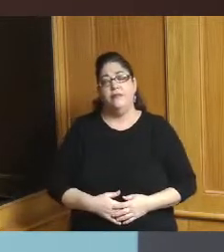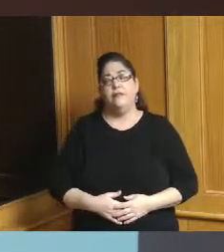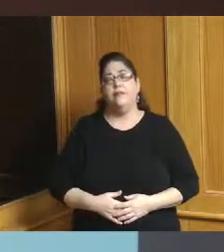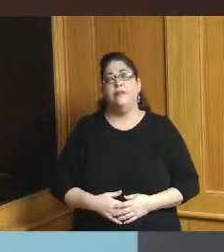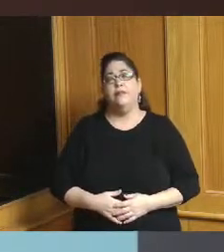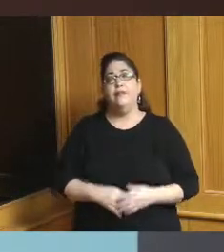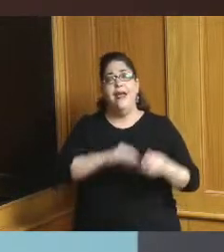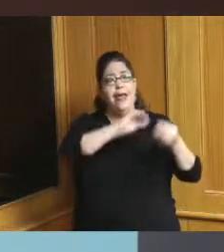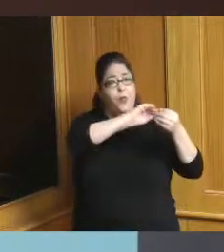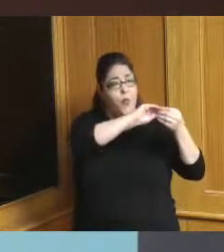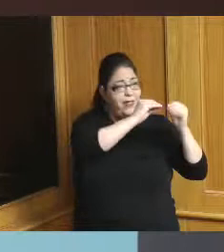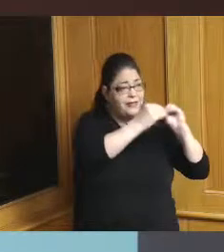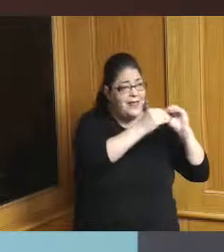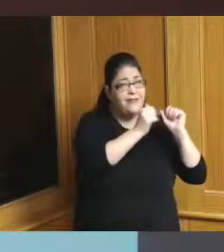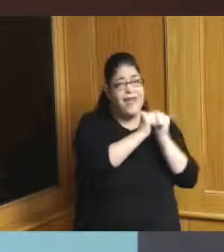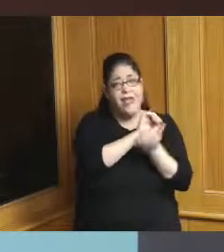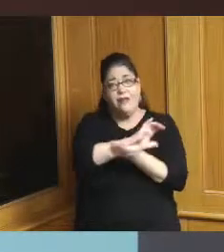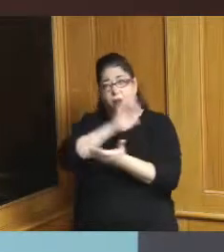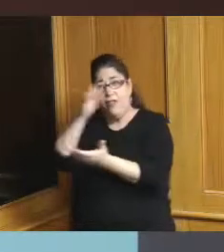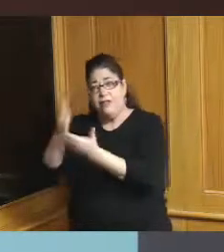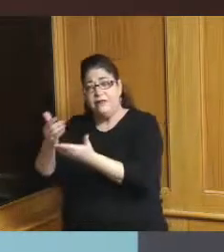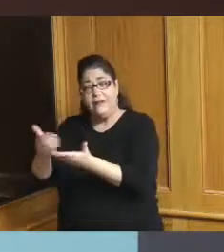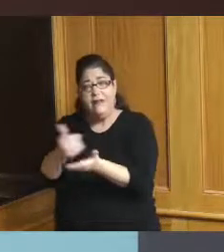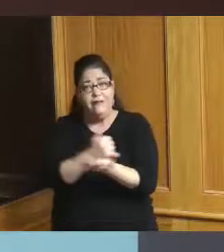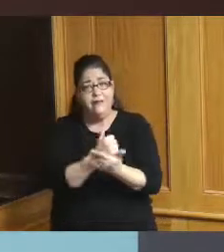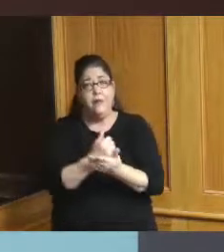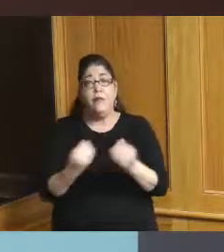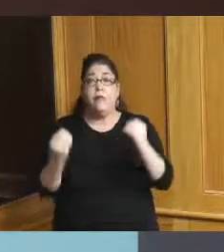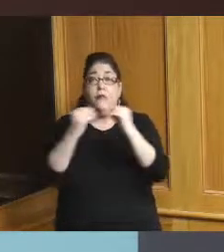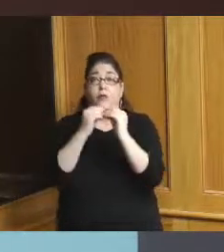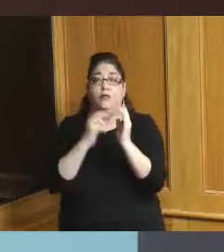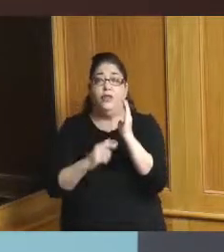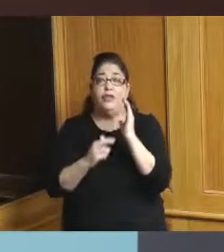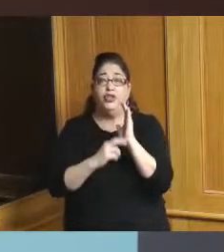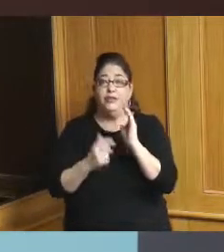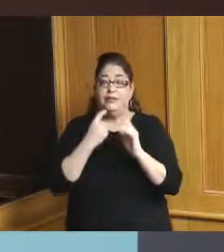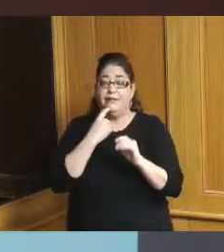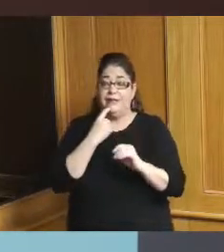quantitative document and more research they'll say they give us sources about the same people